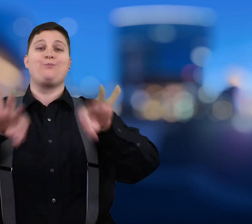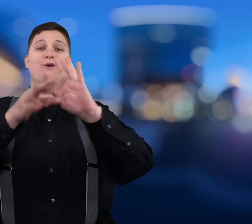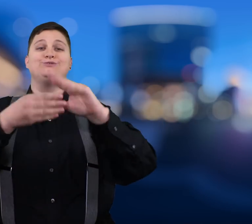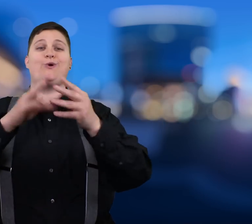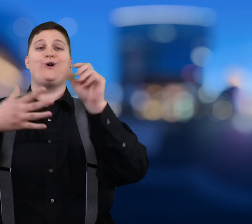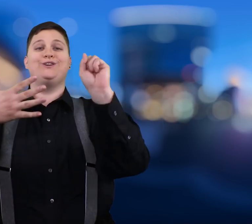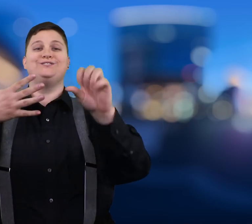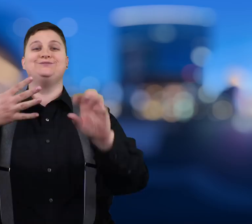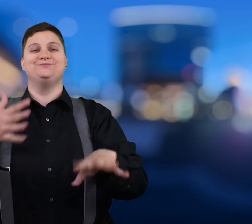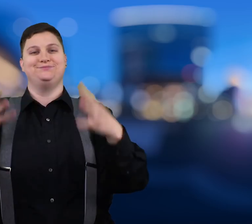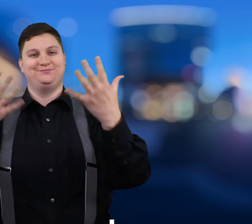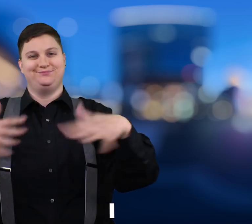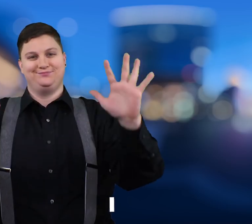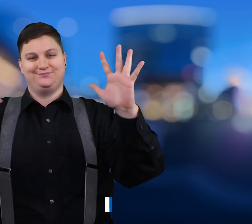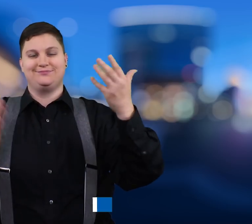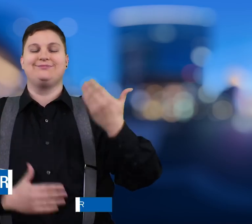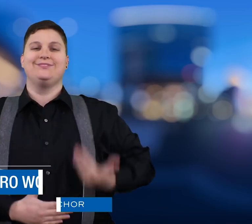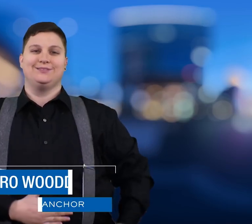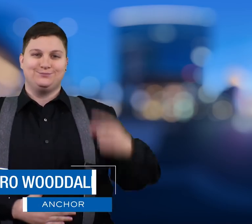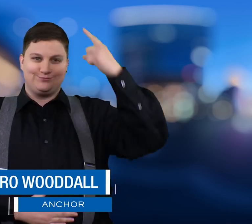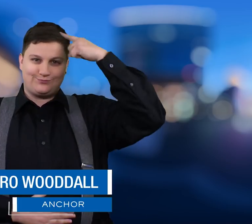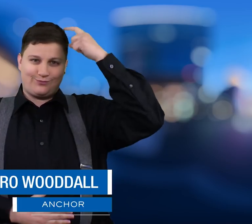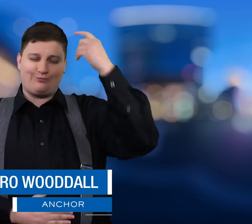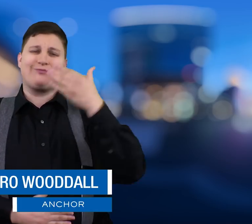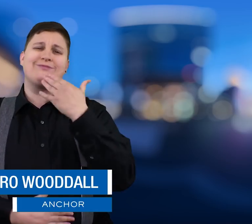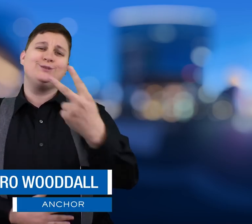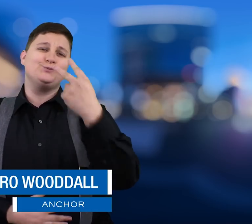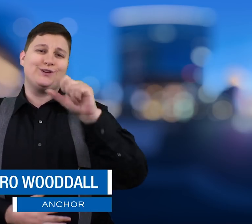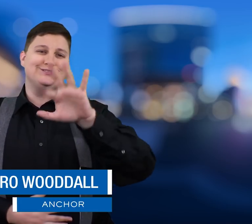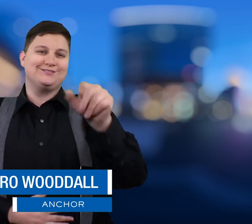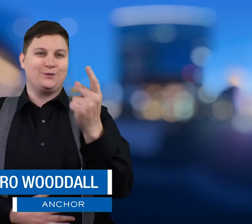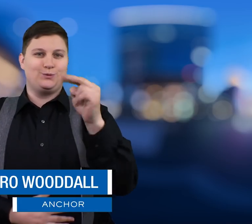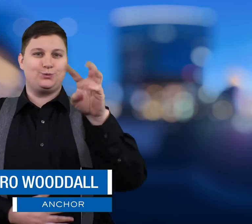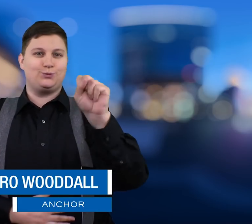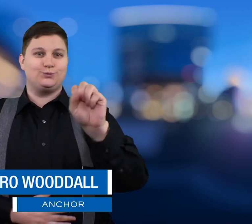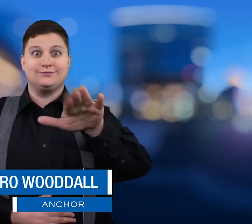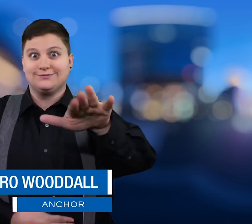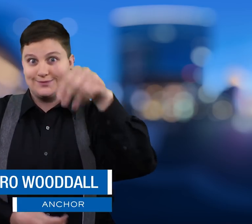And those are your top stories for today. I'm Jethro Wooddall. Thank you for watching Sign1News.